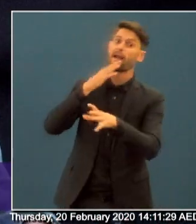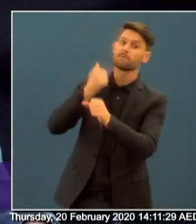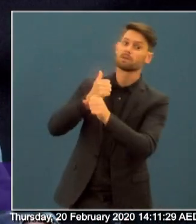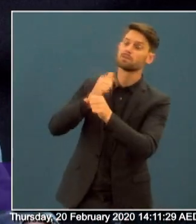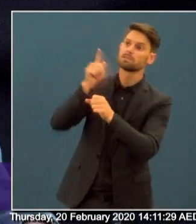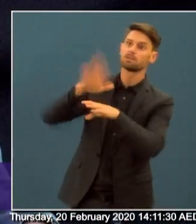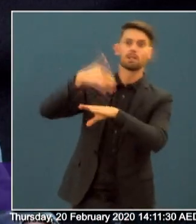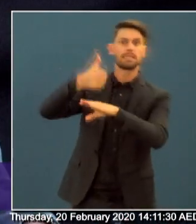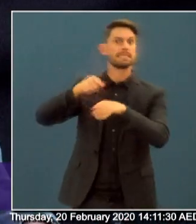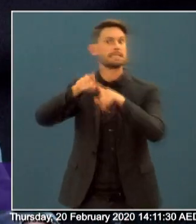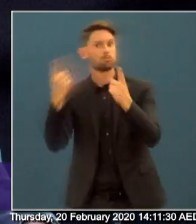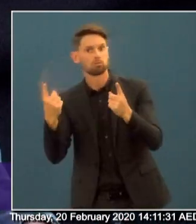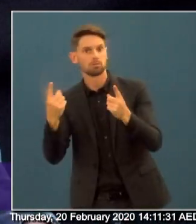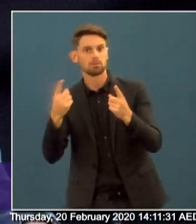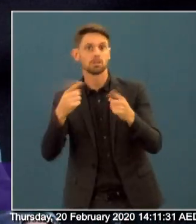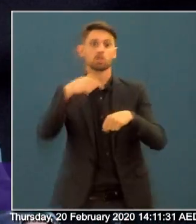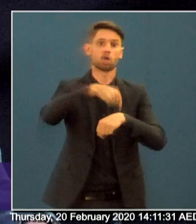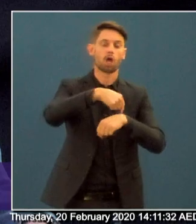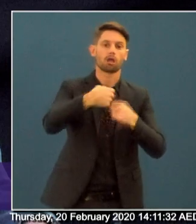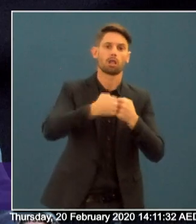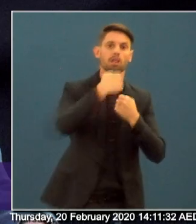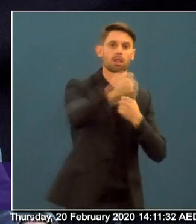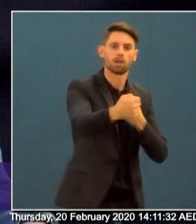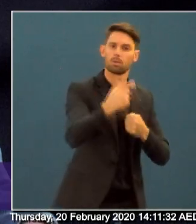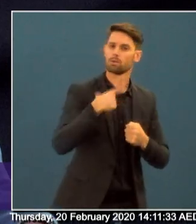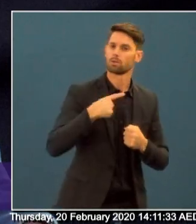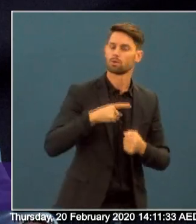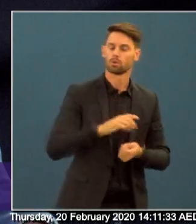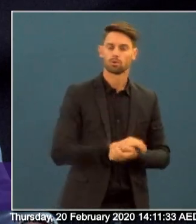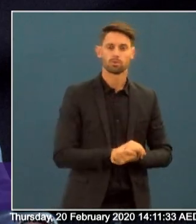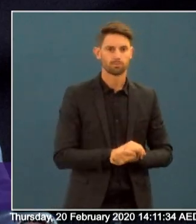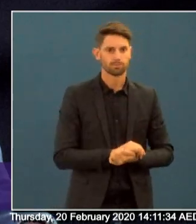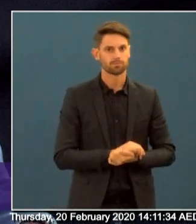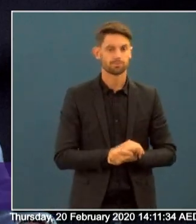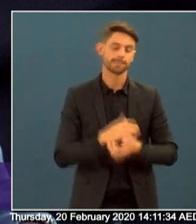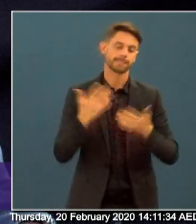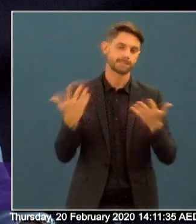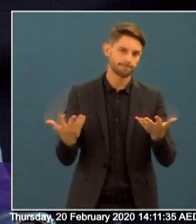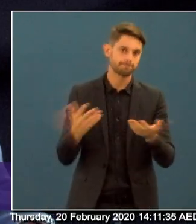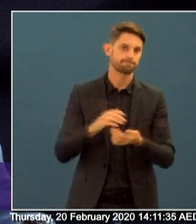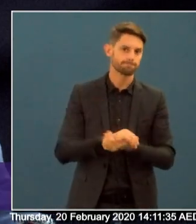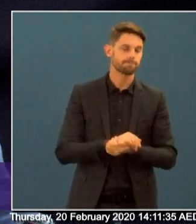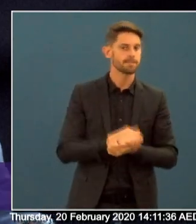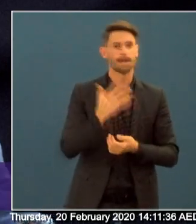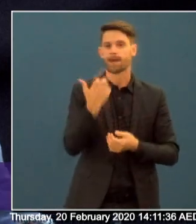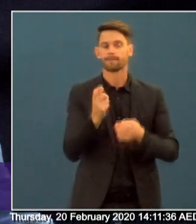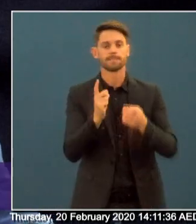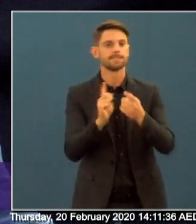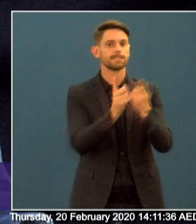that advocacy efforts in this area have been going on for many years, through groups like the New South Wales Council